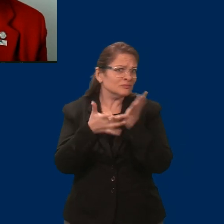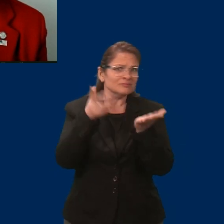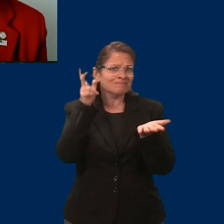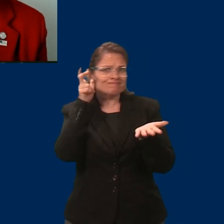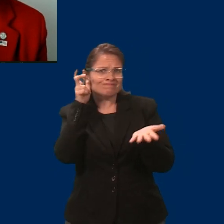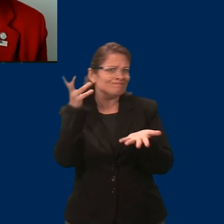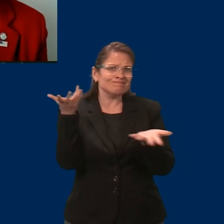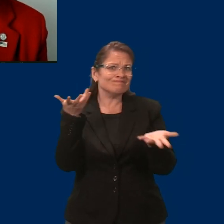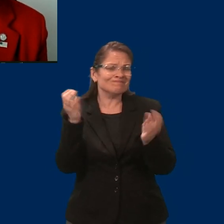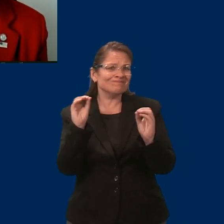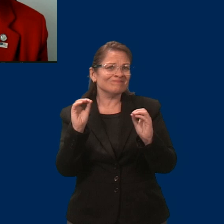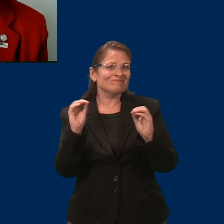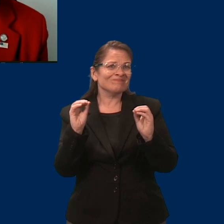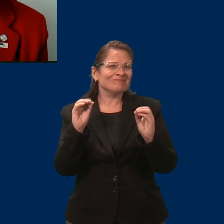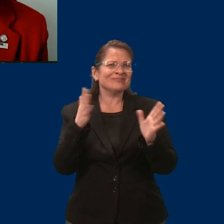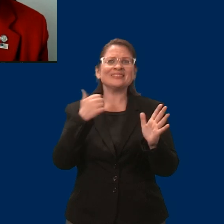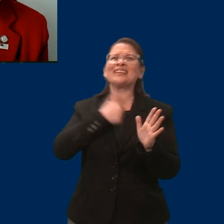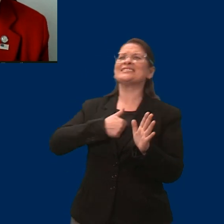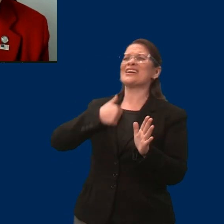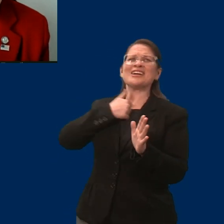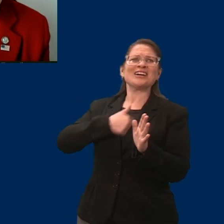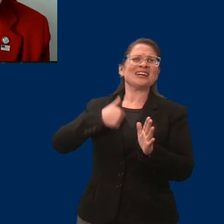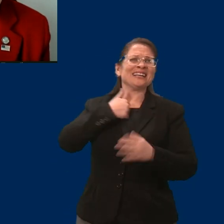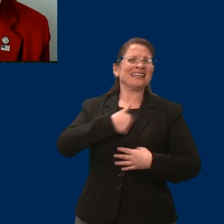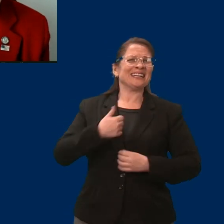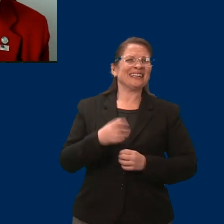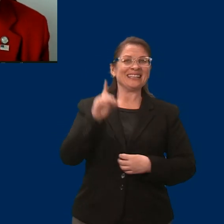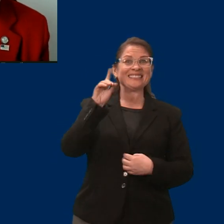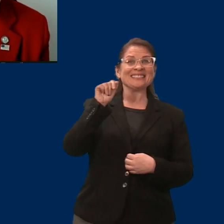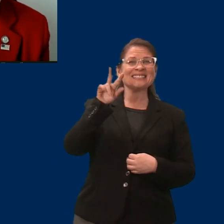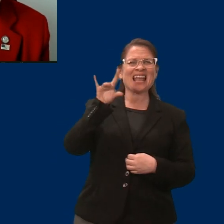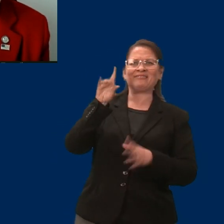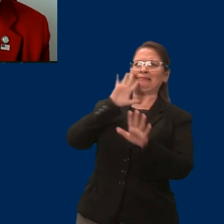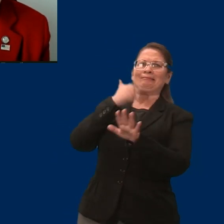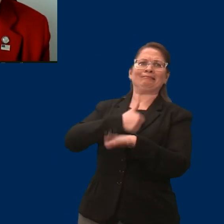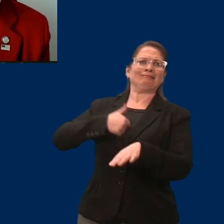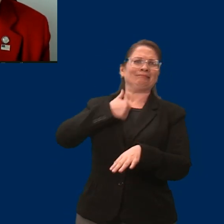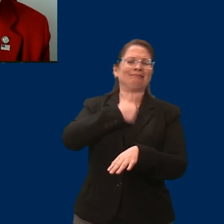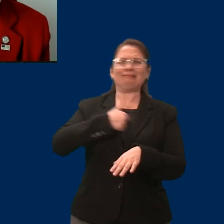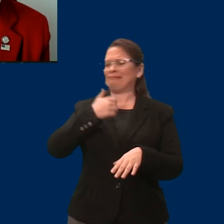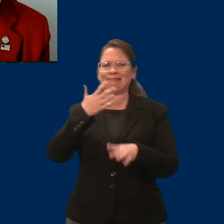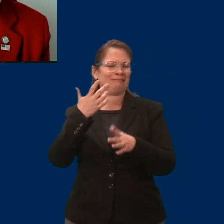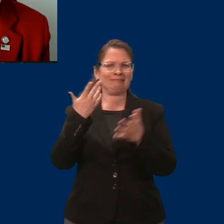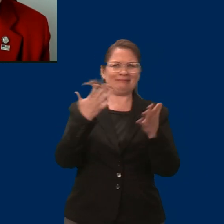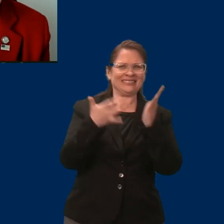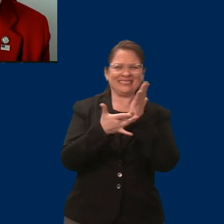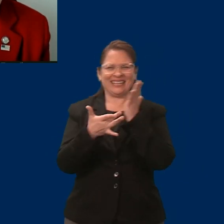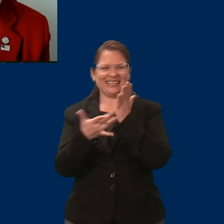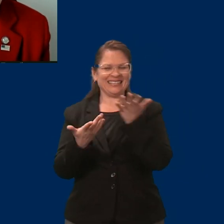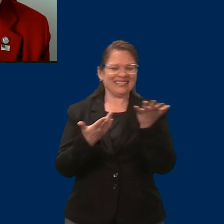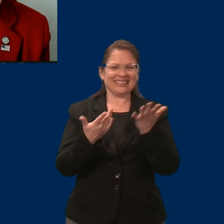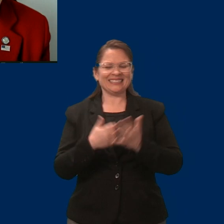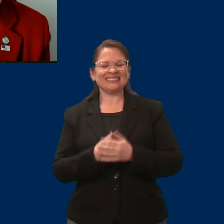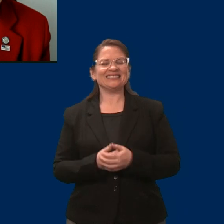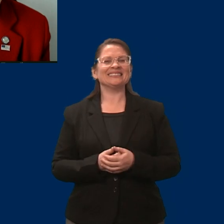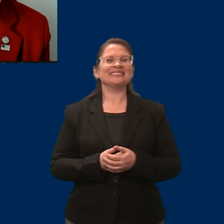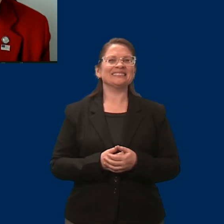Apologies, it looks like David's having some issues with his microphone, so David is going to discuss, if we can get that working,